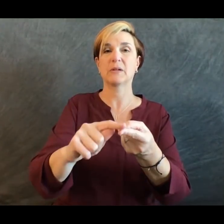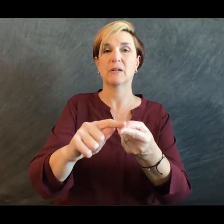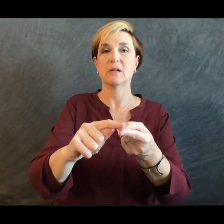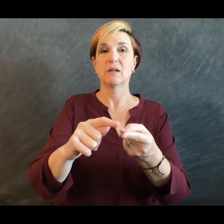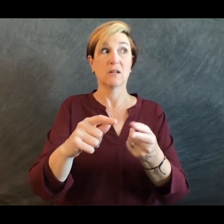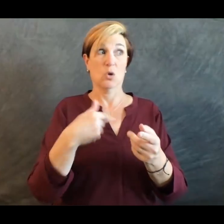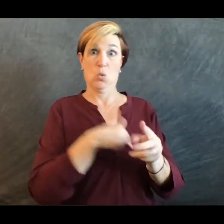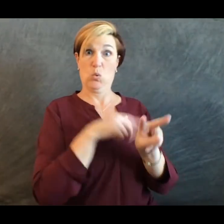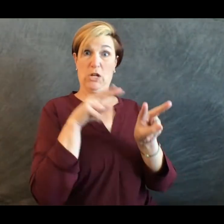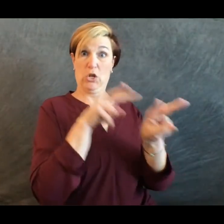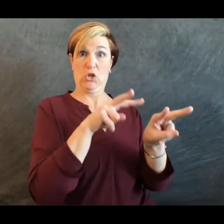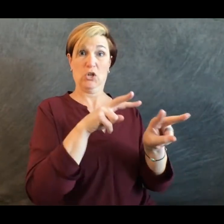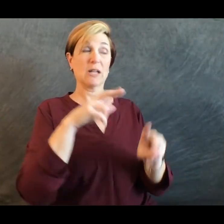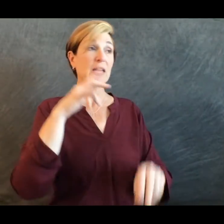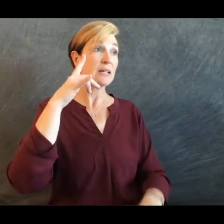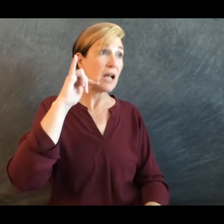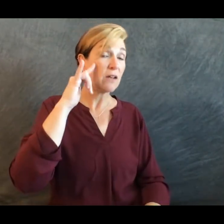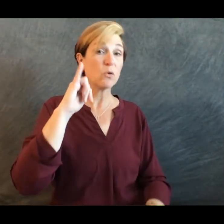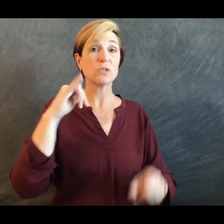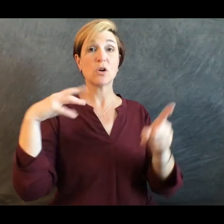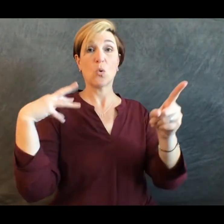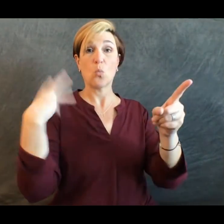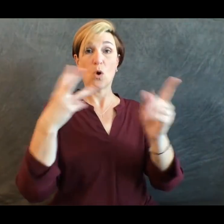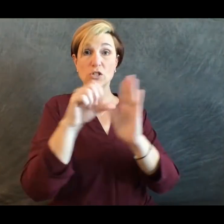Oregon we're learning from all three of those states from their public health